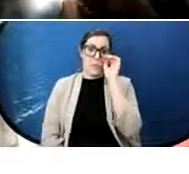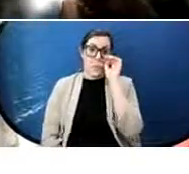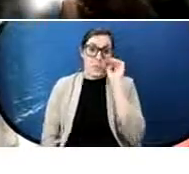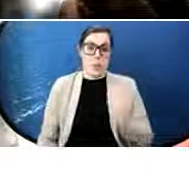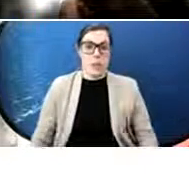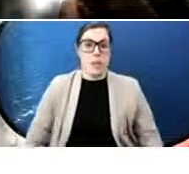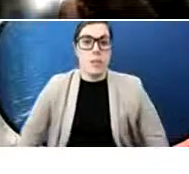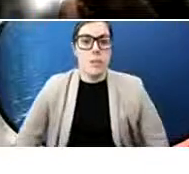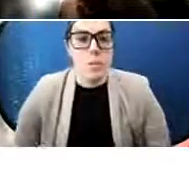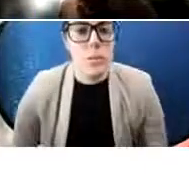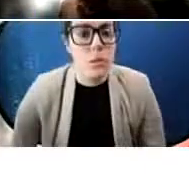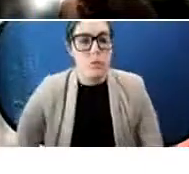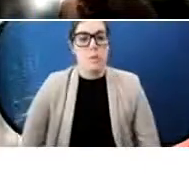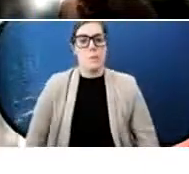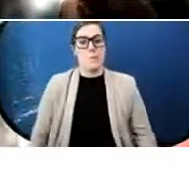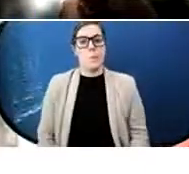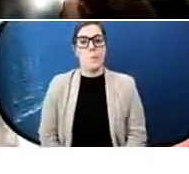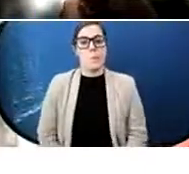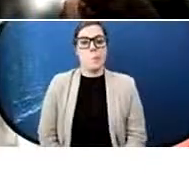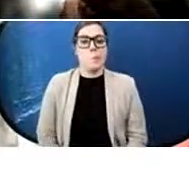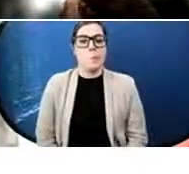Yeah, I'm having trouble with this right now. Apologies everybody that you're not going to be